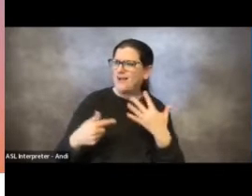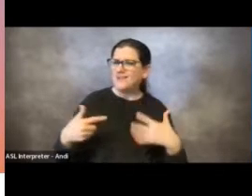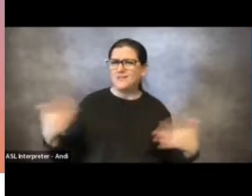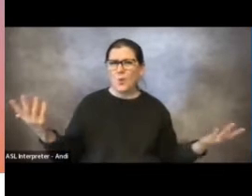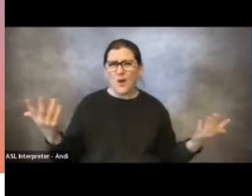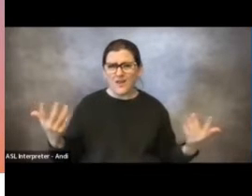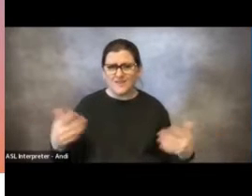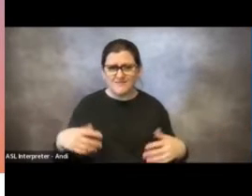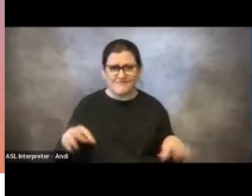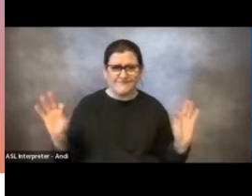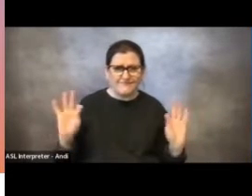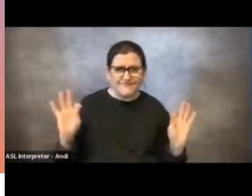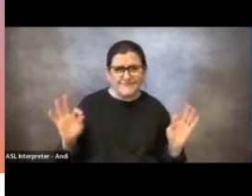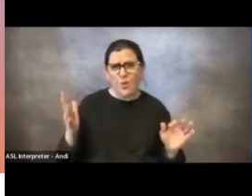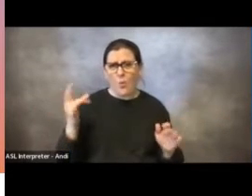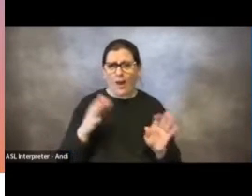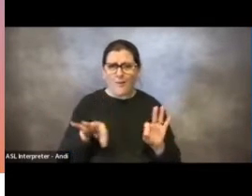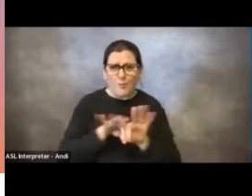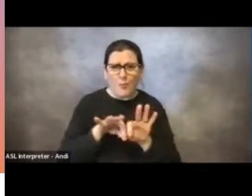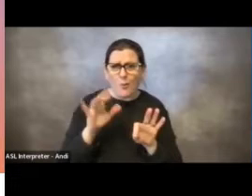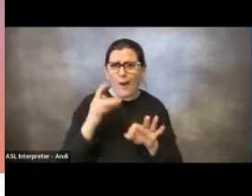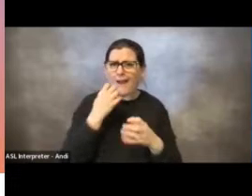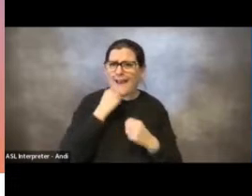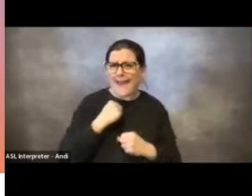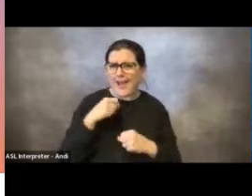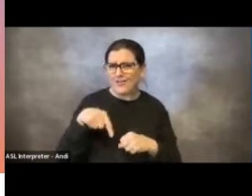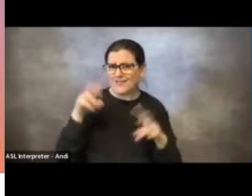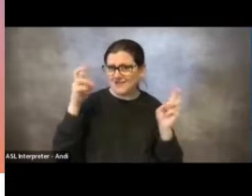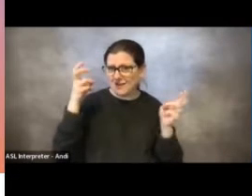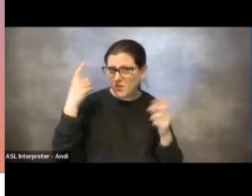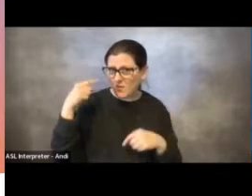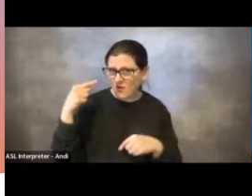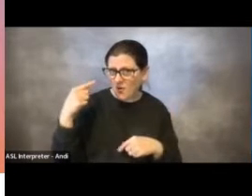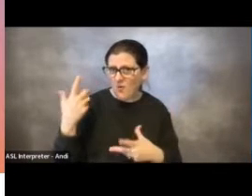so important? Why should you care about this topic, and hopefully, you're leaving with